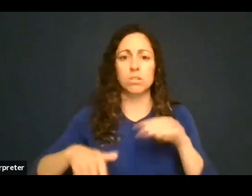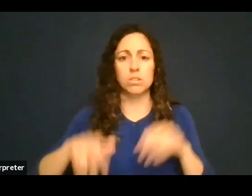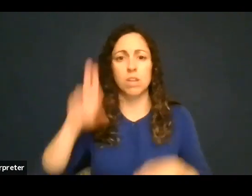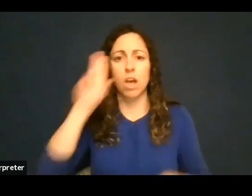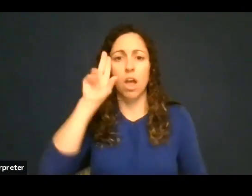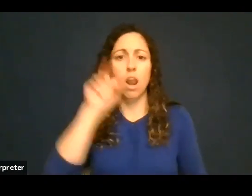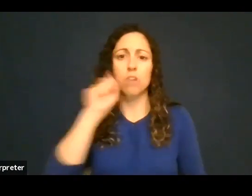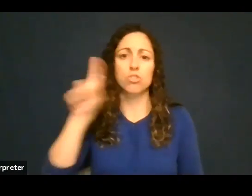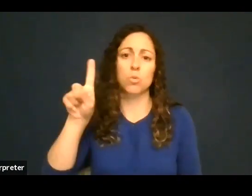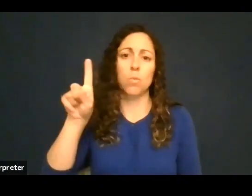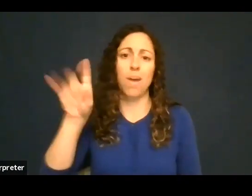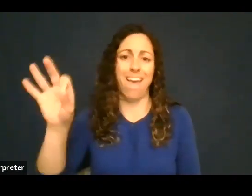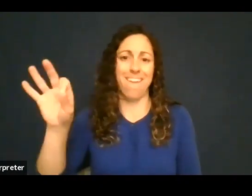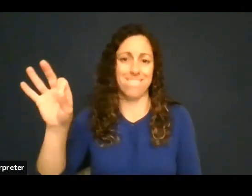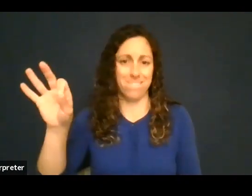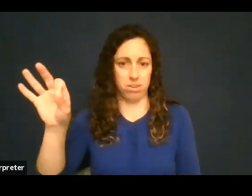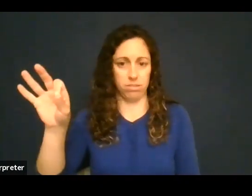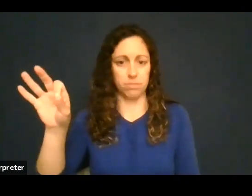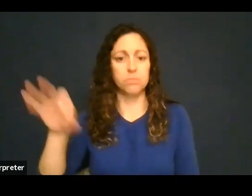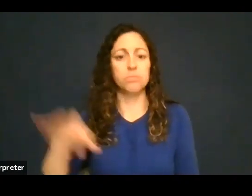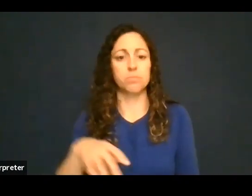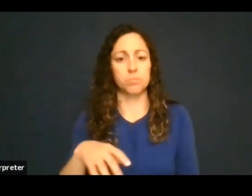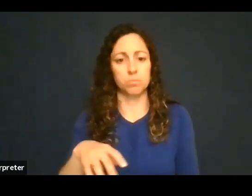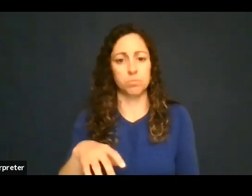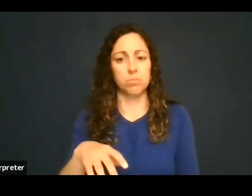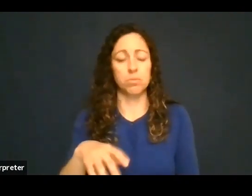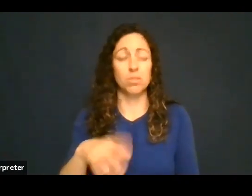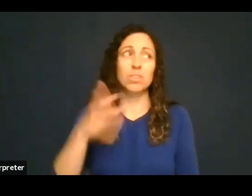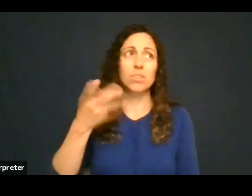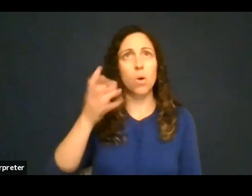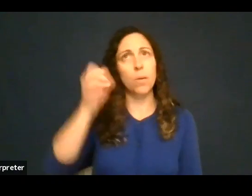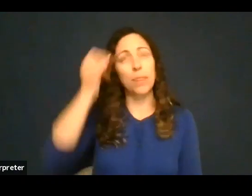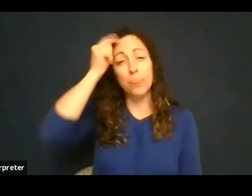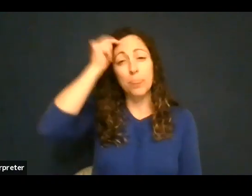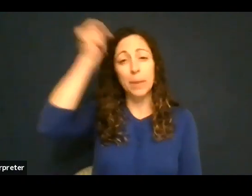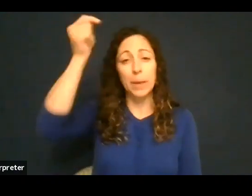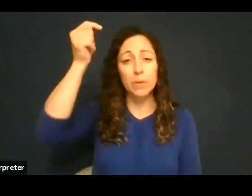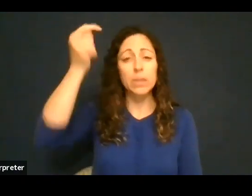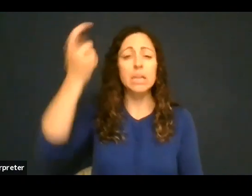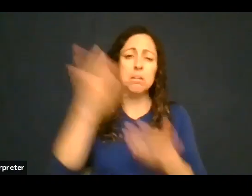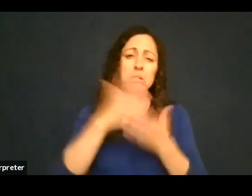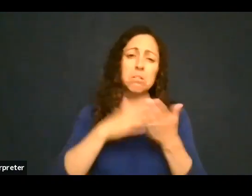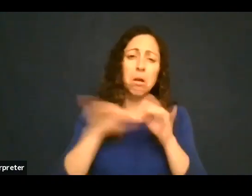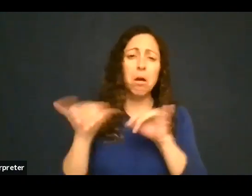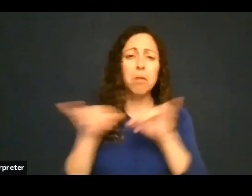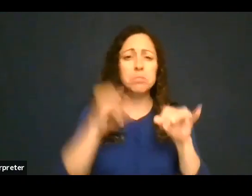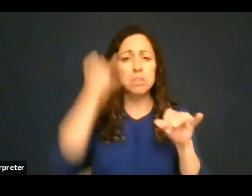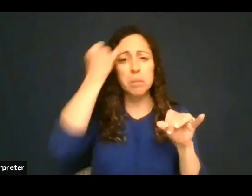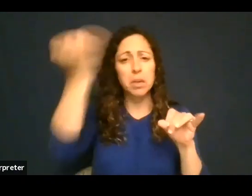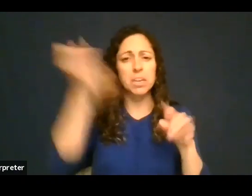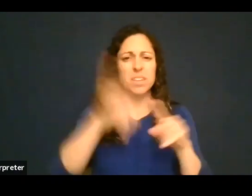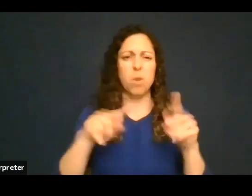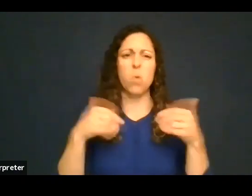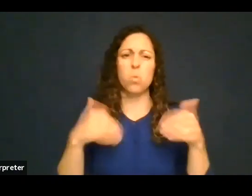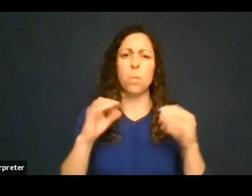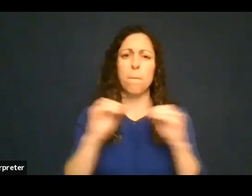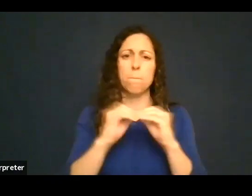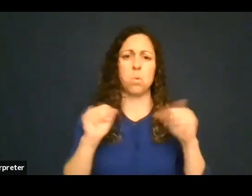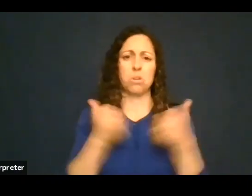So in principle, we can use some of the same ideas, but it's going to be harder. Thanks.